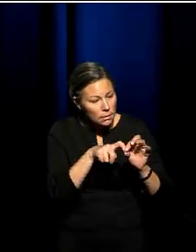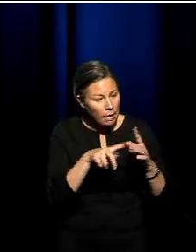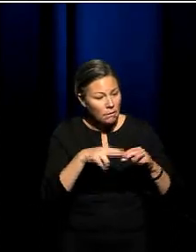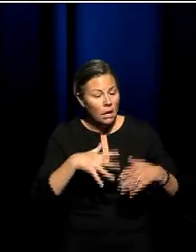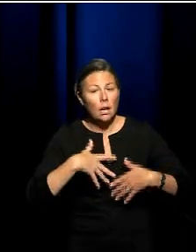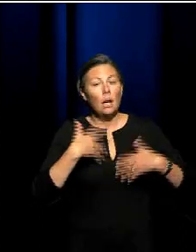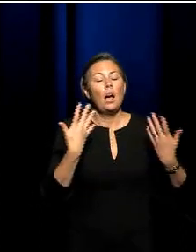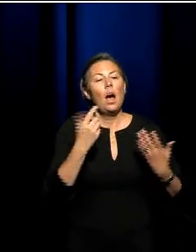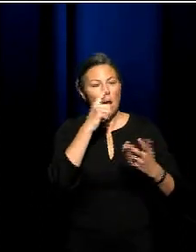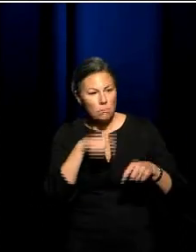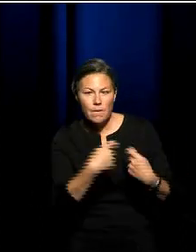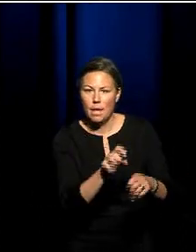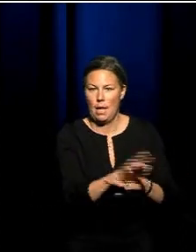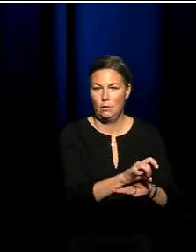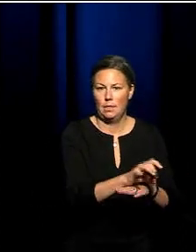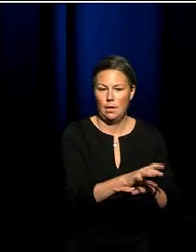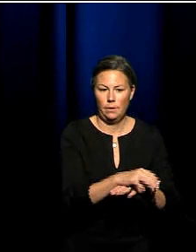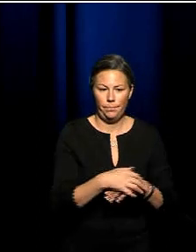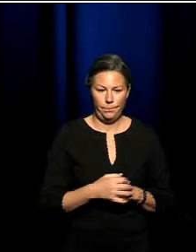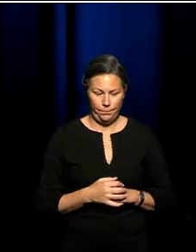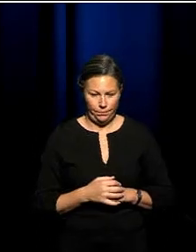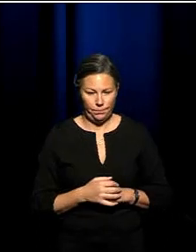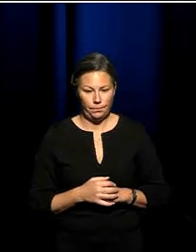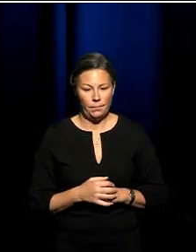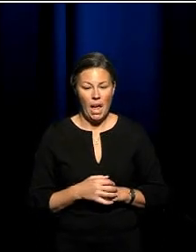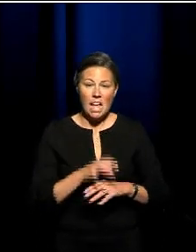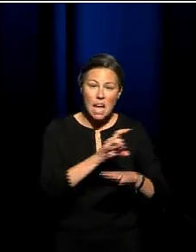the in-house counselling and support staff also review the Commission's